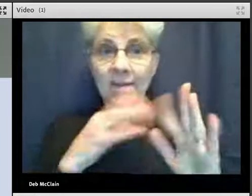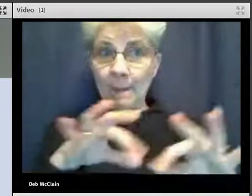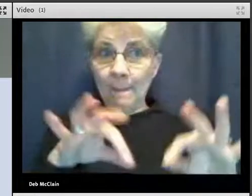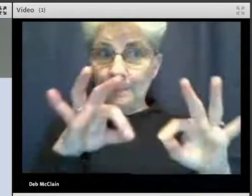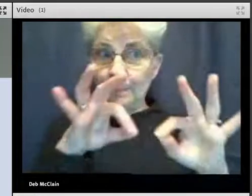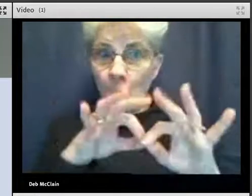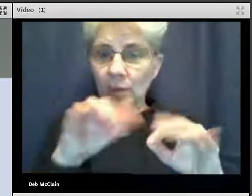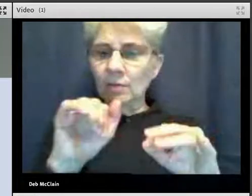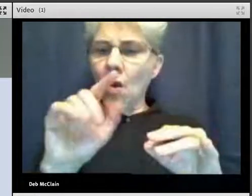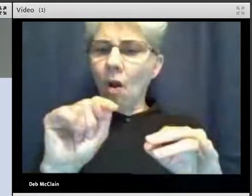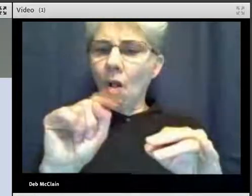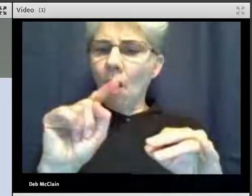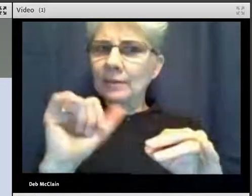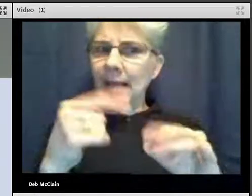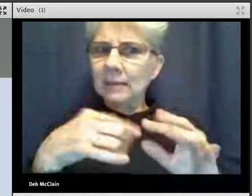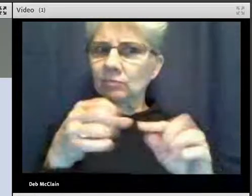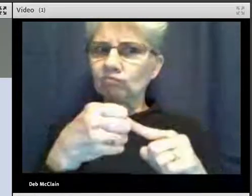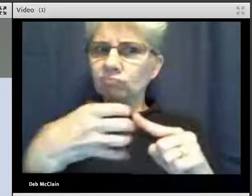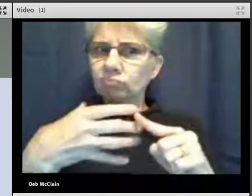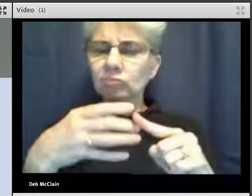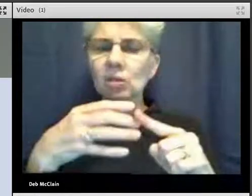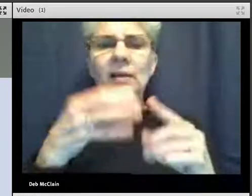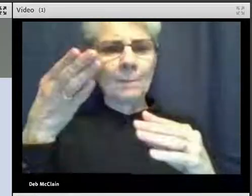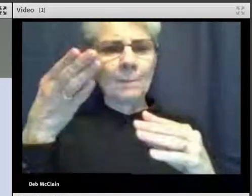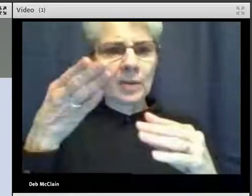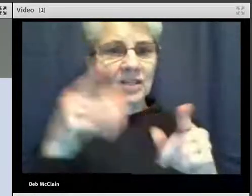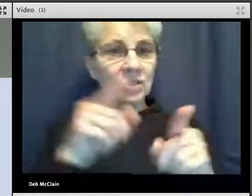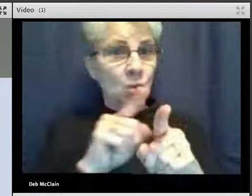in my slide presentations and things like that as well.